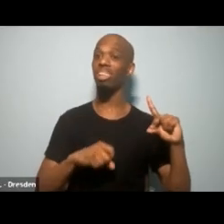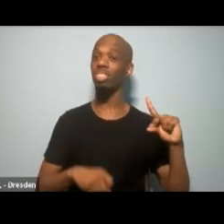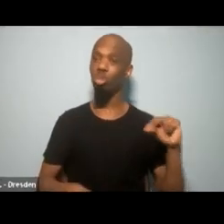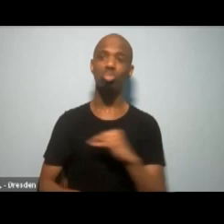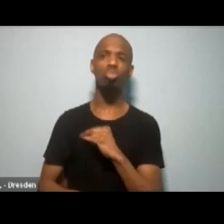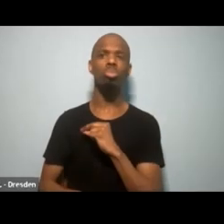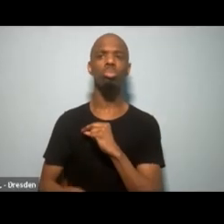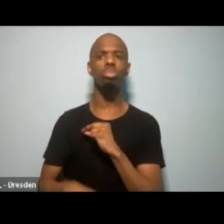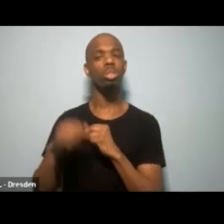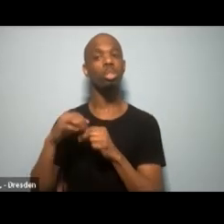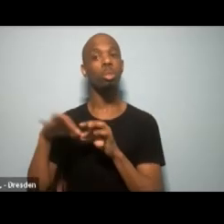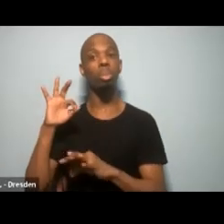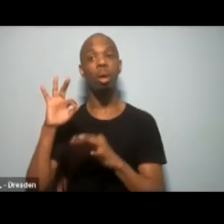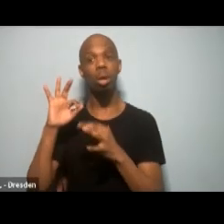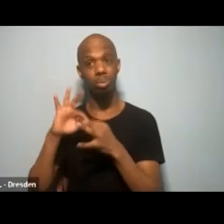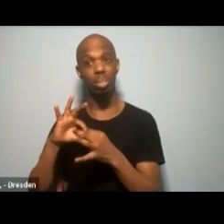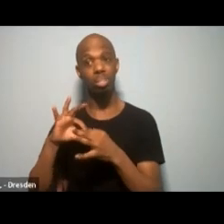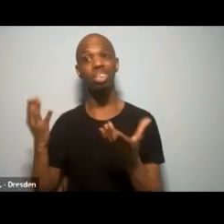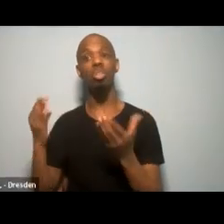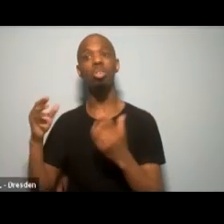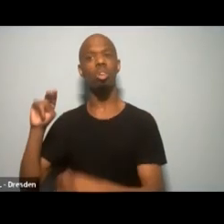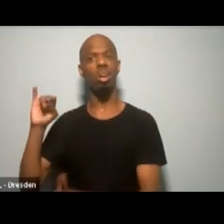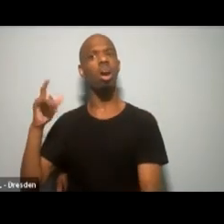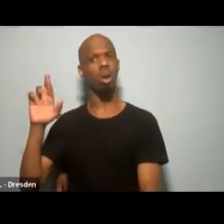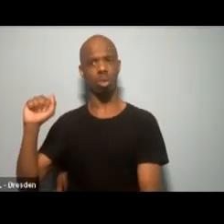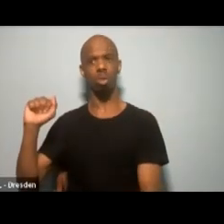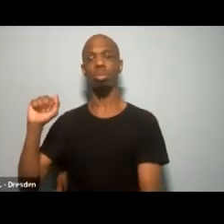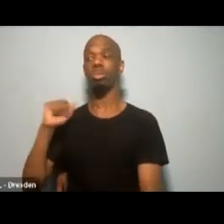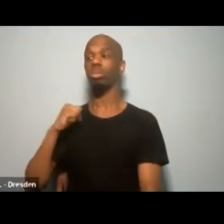It has come to represent a cultural heritage of the country,